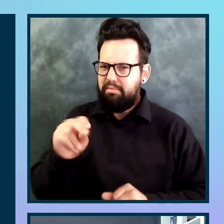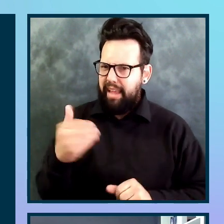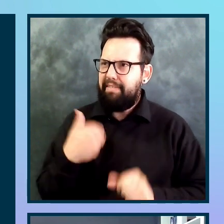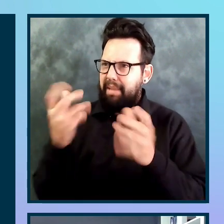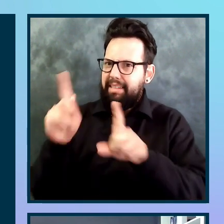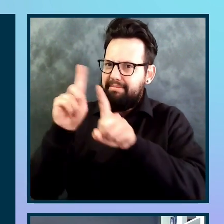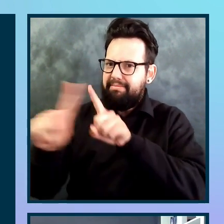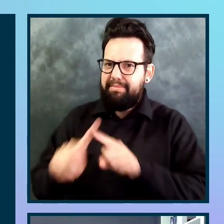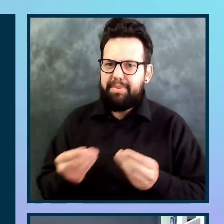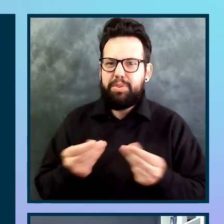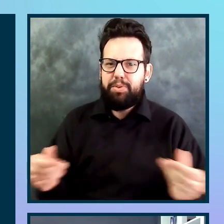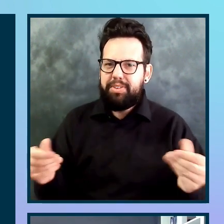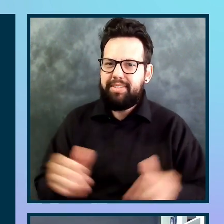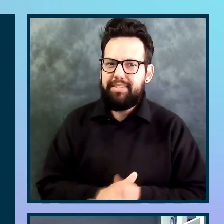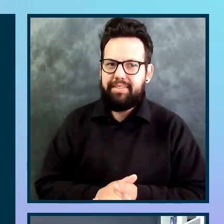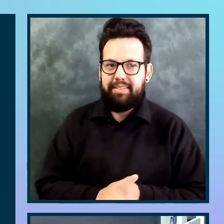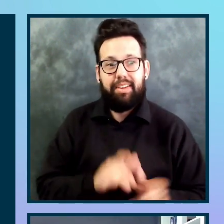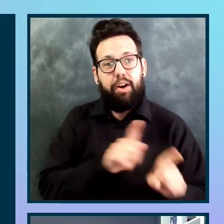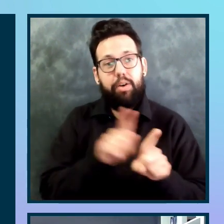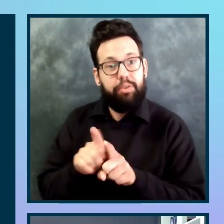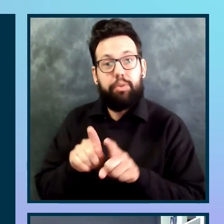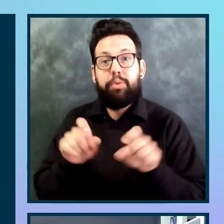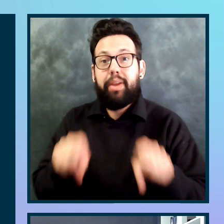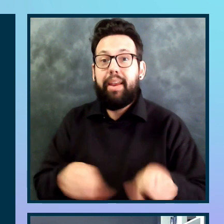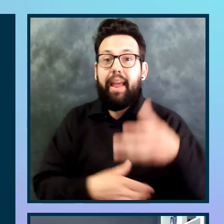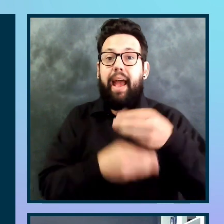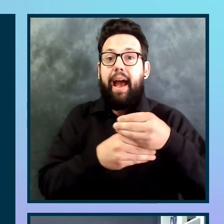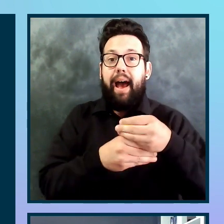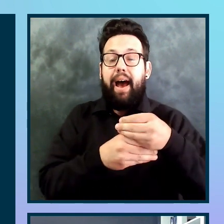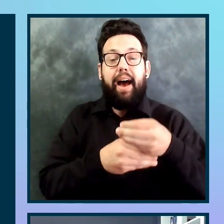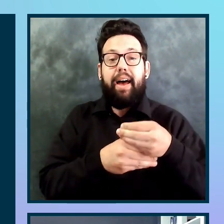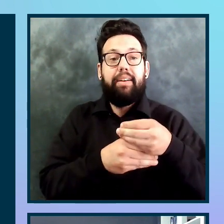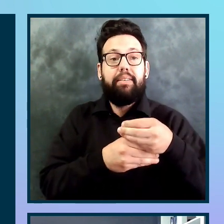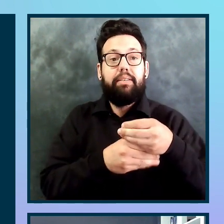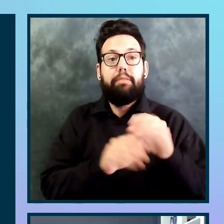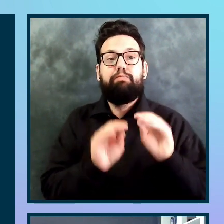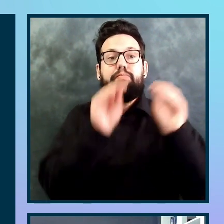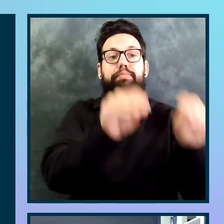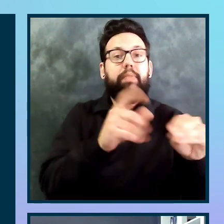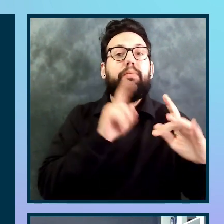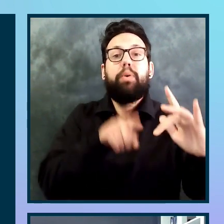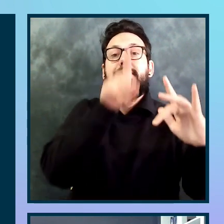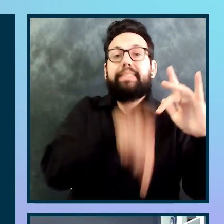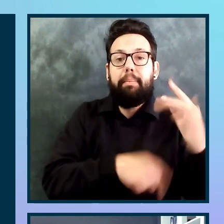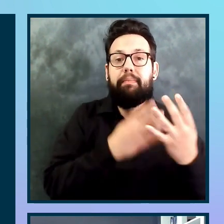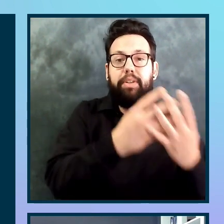which is by adding a skip to filters at the top of this filter area. So when you add a keyboard user,